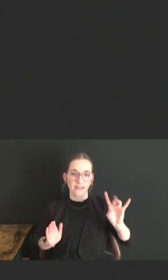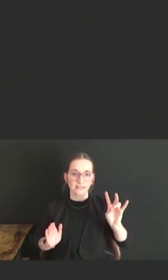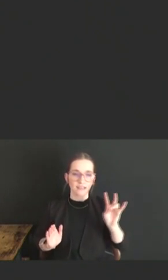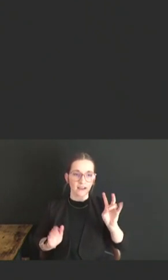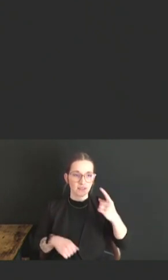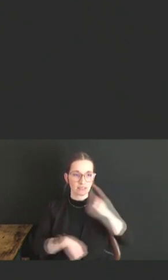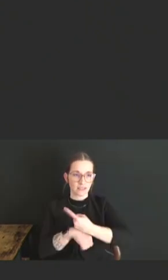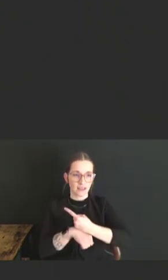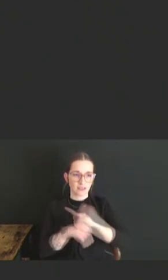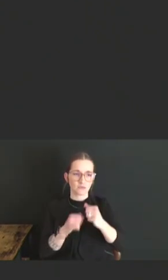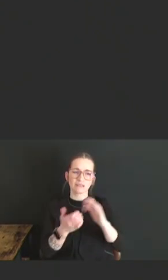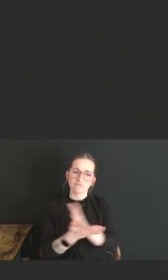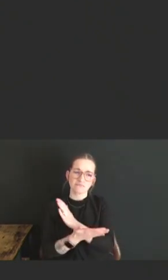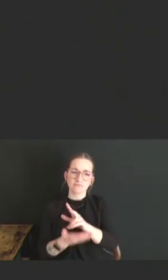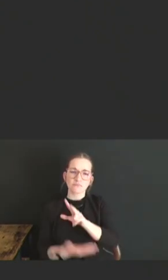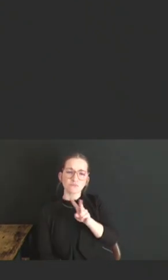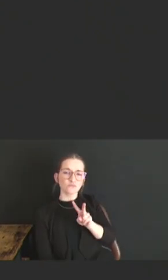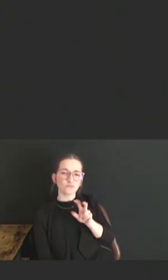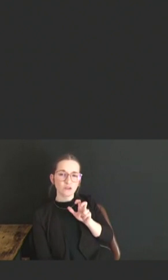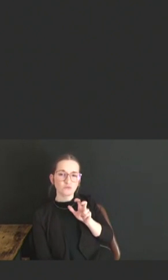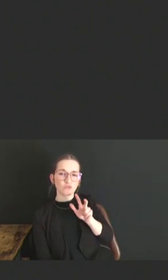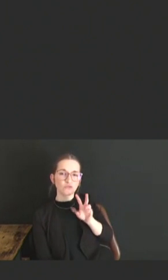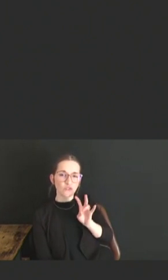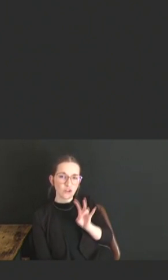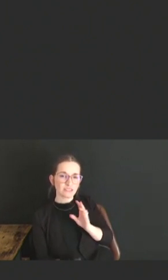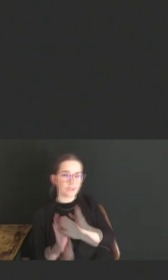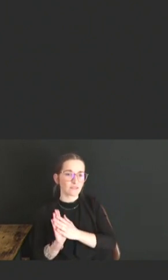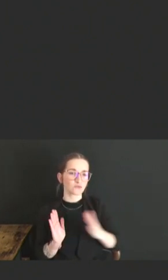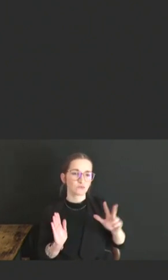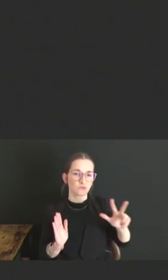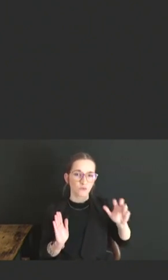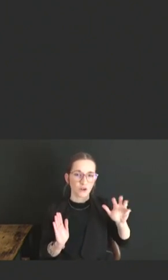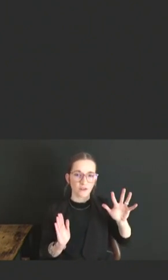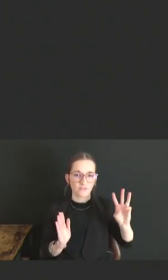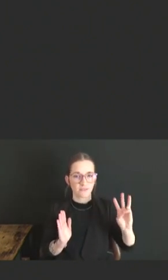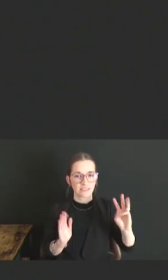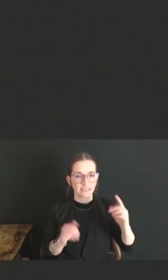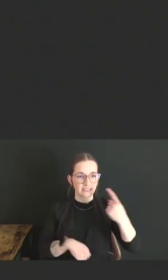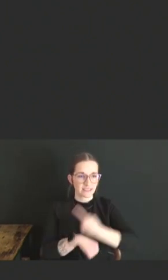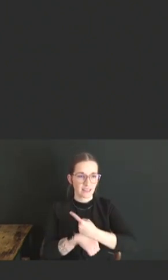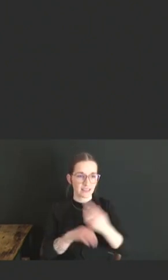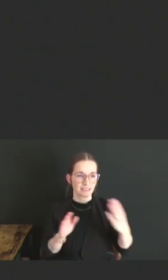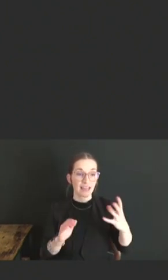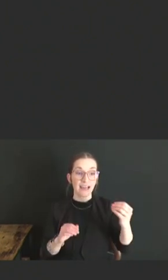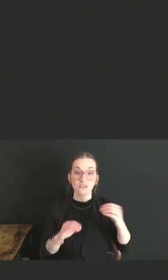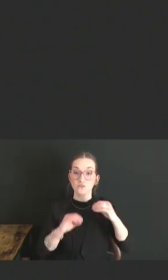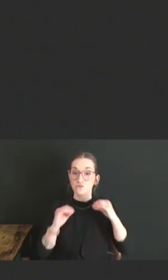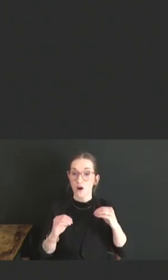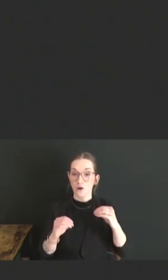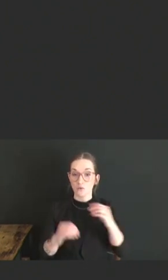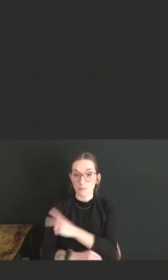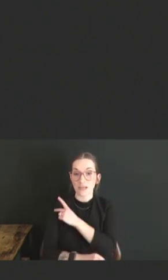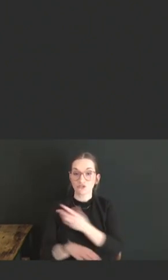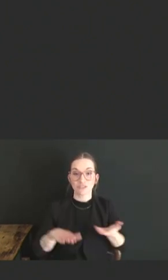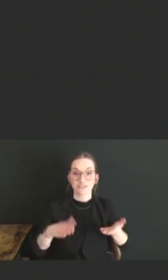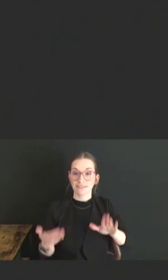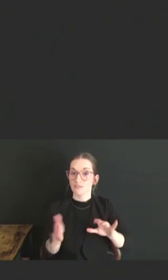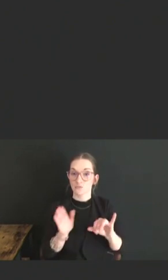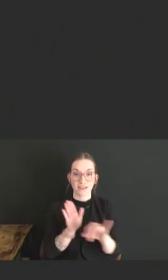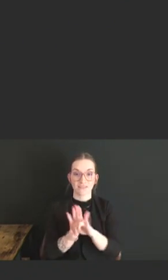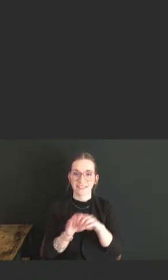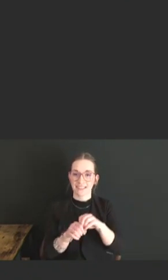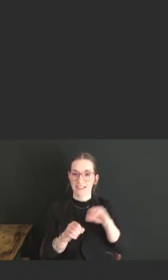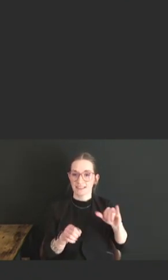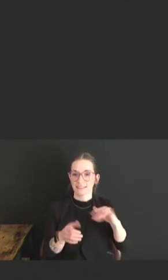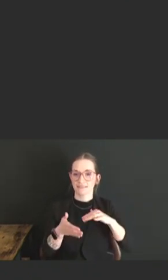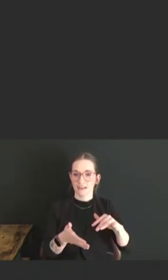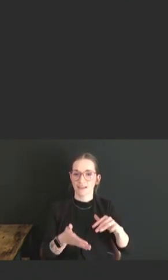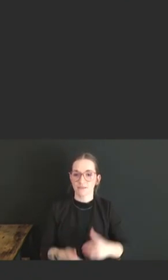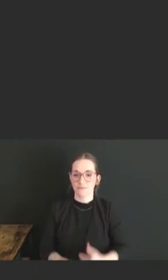of 237 to 356 days, and no patient deaths were identified in this group. Next slide, please.